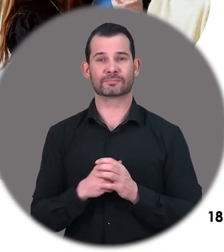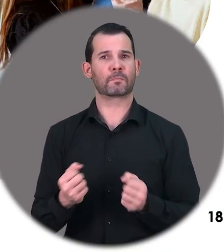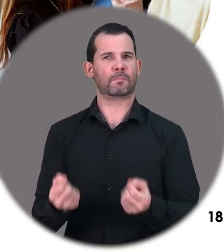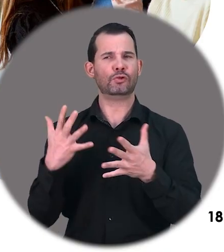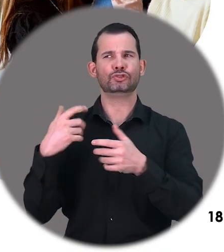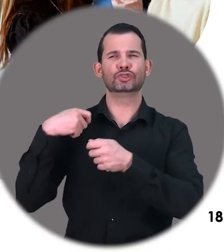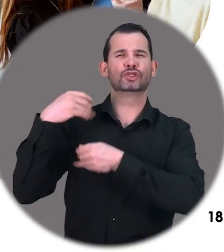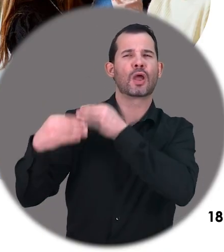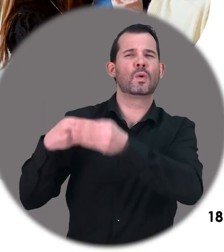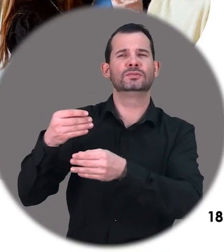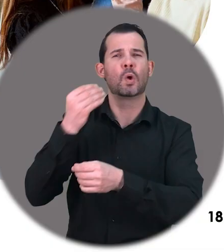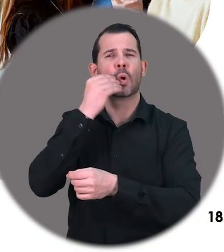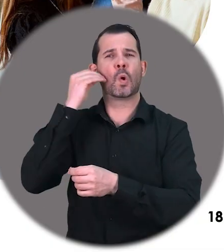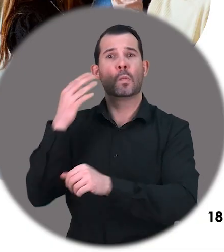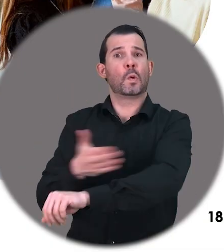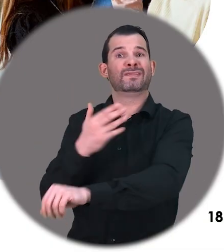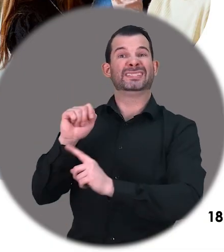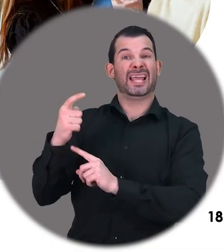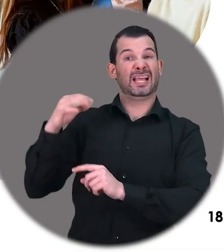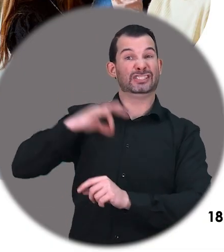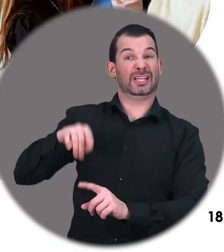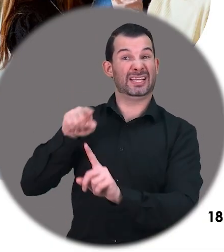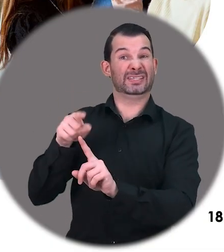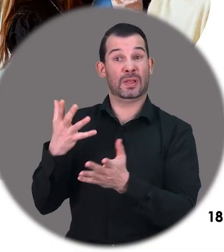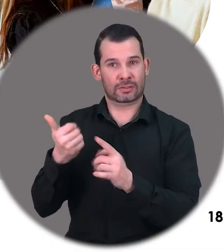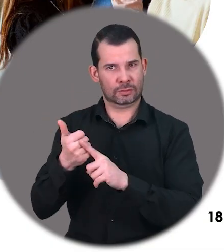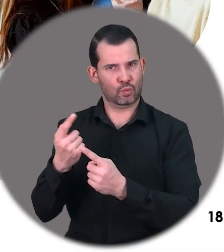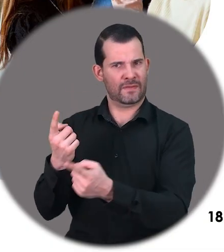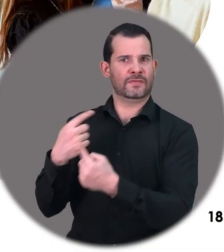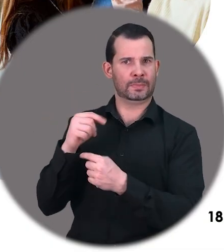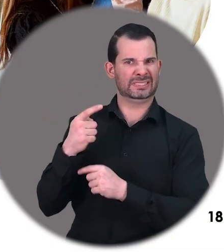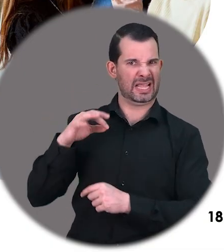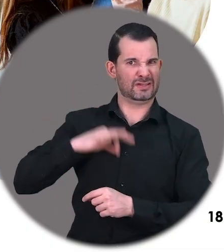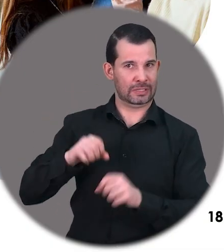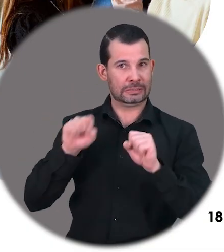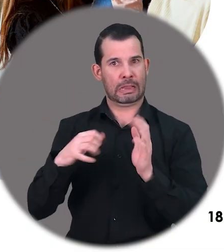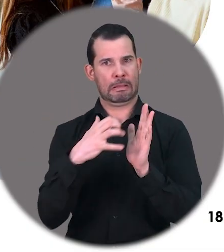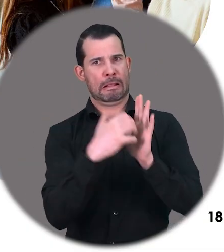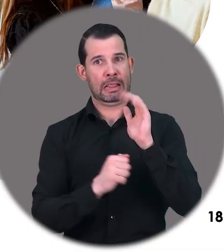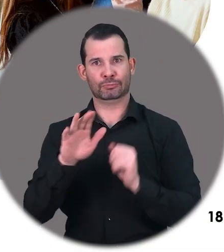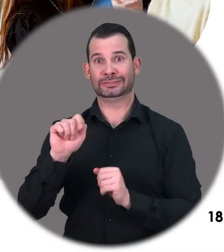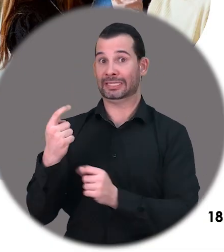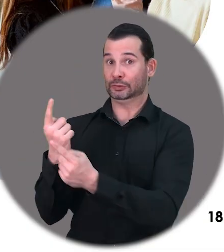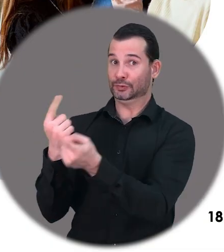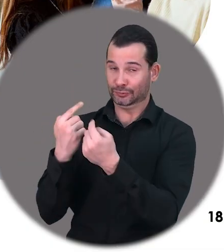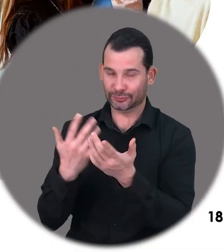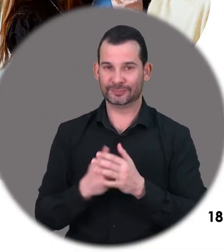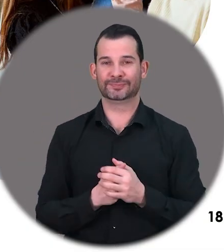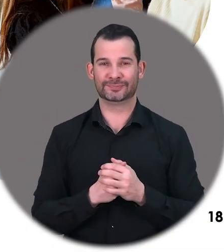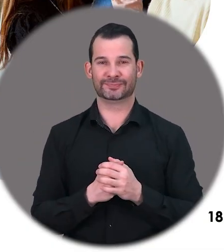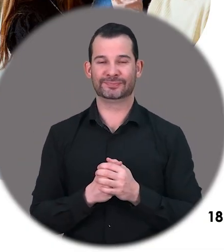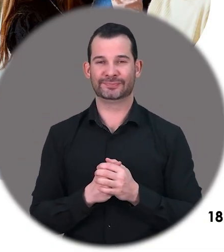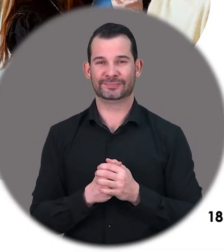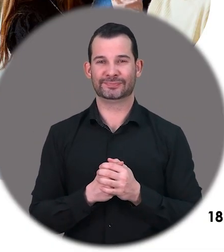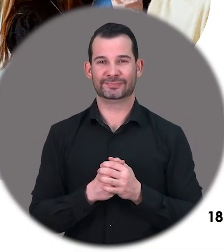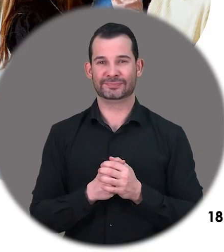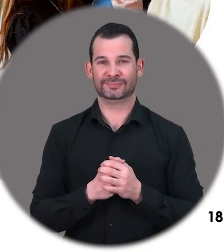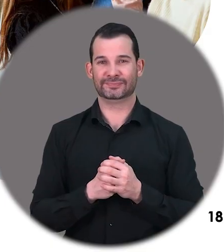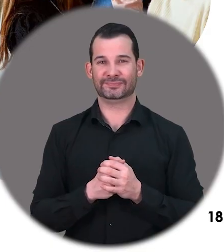The multigenerational home renovation tax credit is a refundable tax credit that you can claim on your tax return.